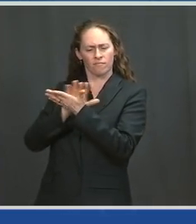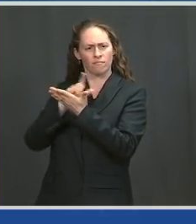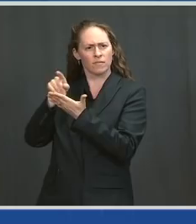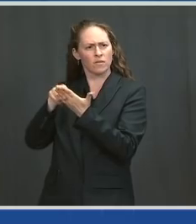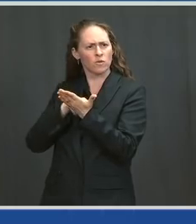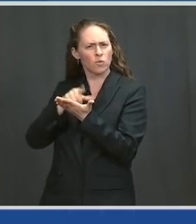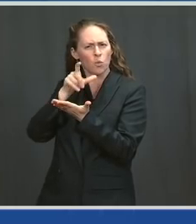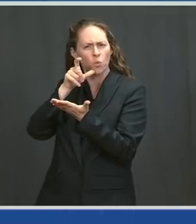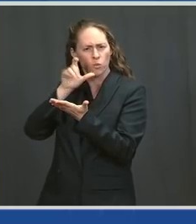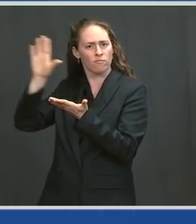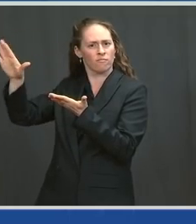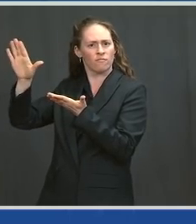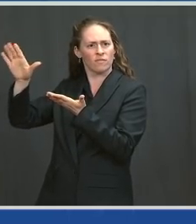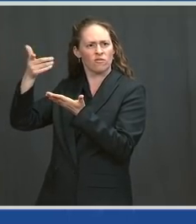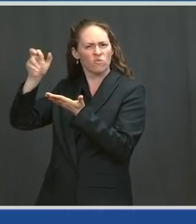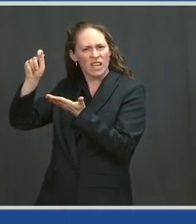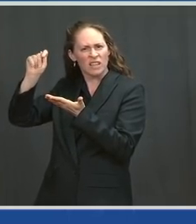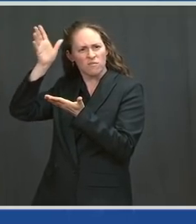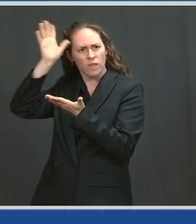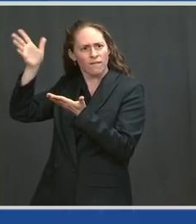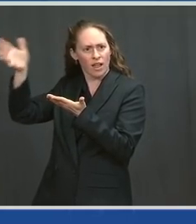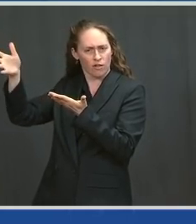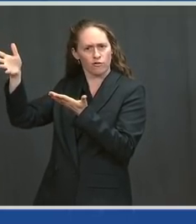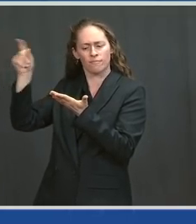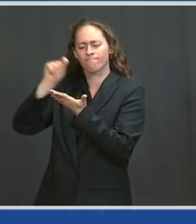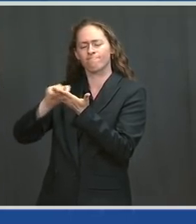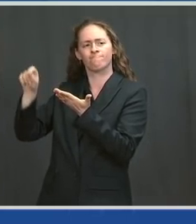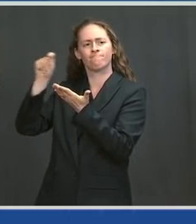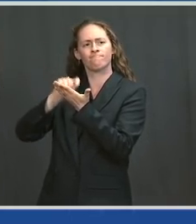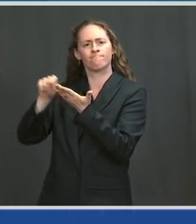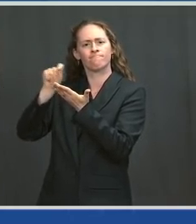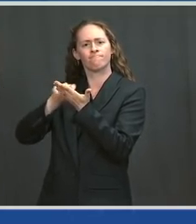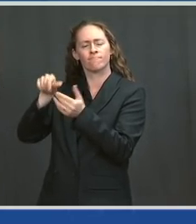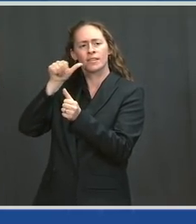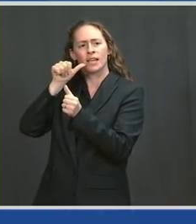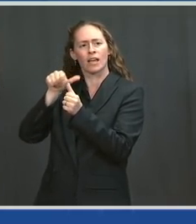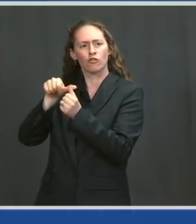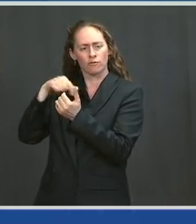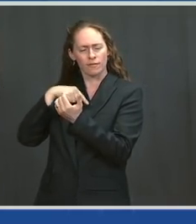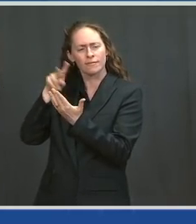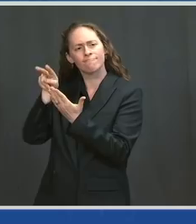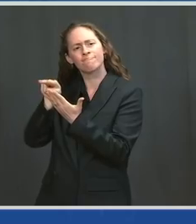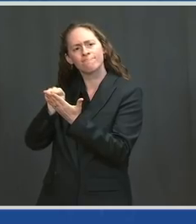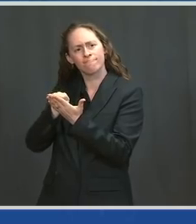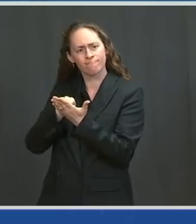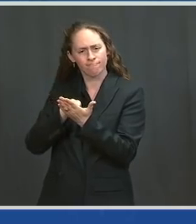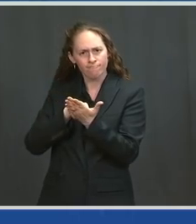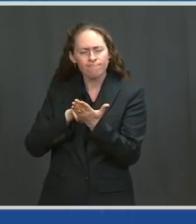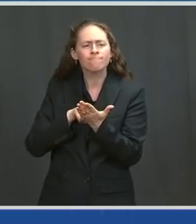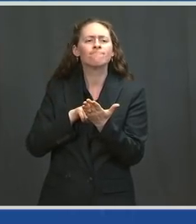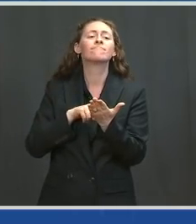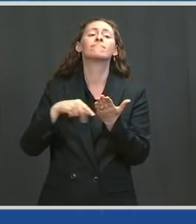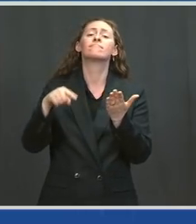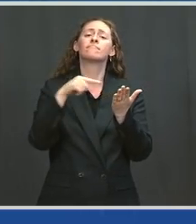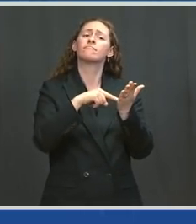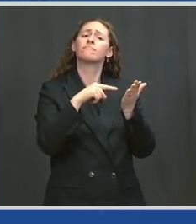It was a memoir that began with J.B.'s father buying his own freedom from enslavement in Versailles,